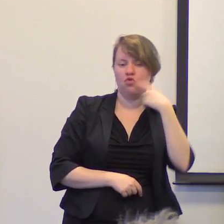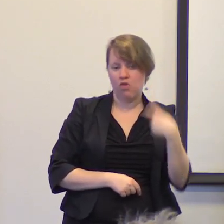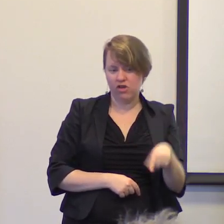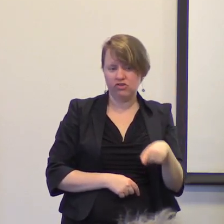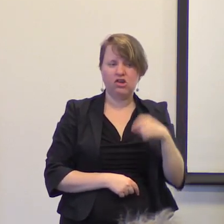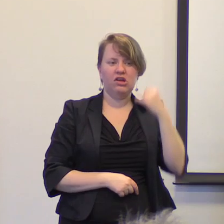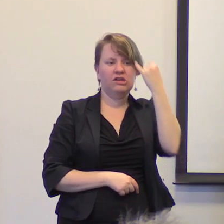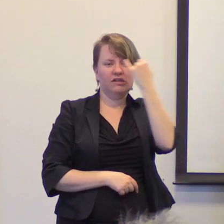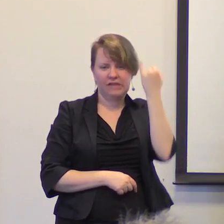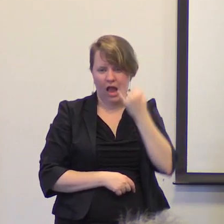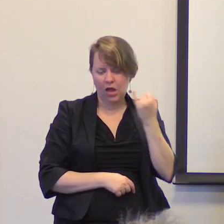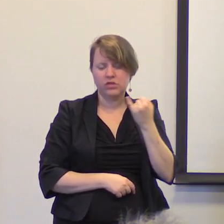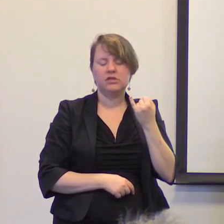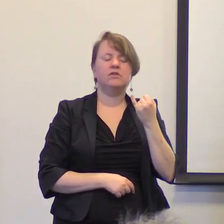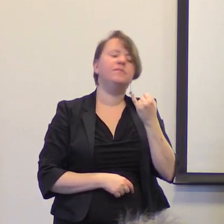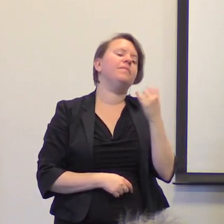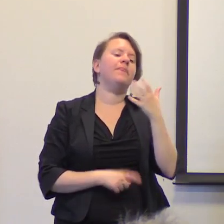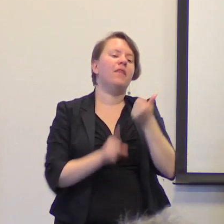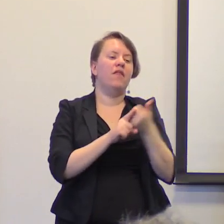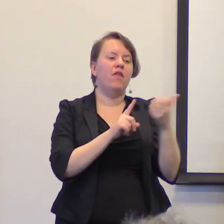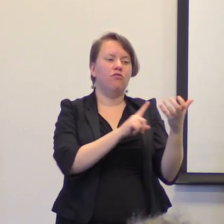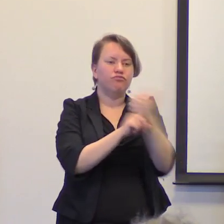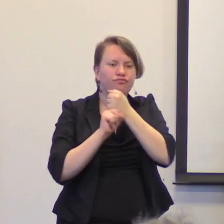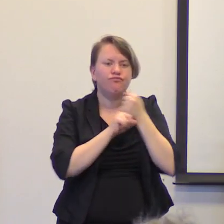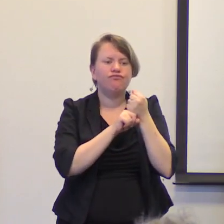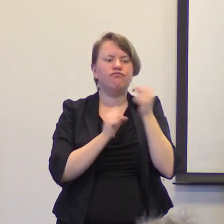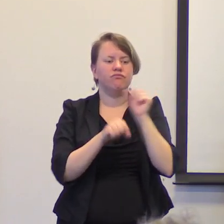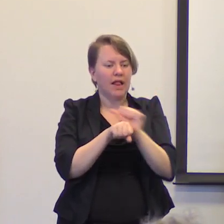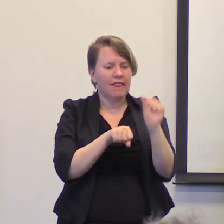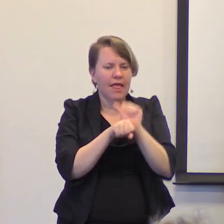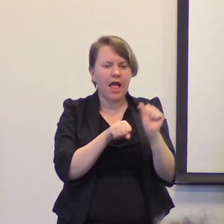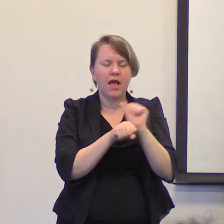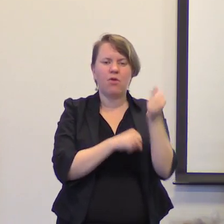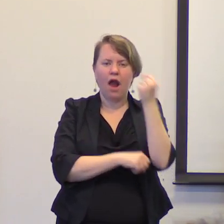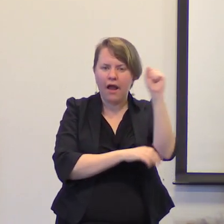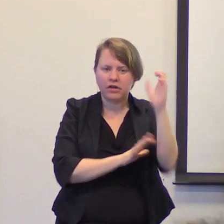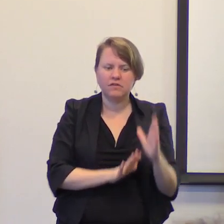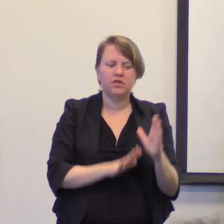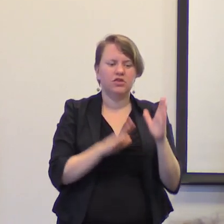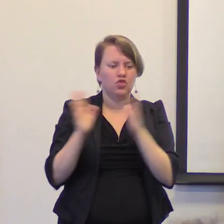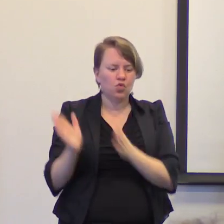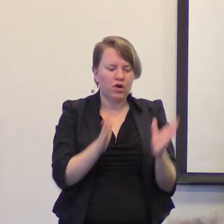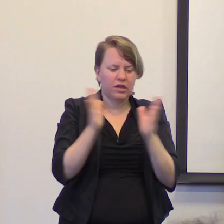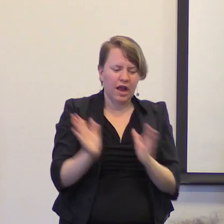There were Italian anarchists. They arrested all sorts of labor activists and labor organizers and a whole lot of people